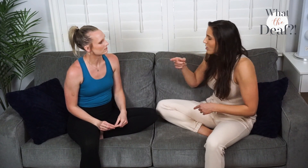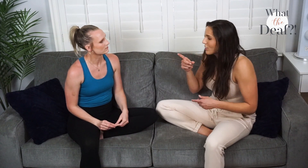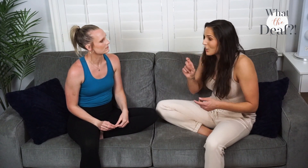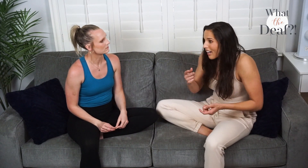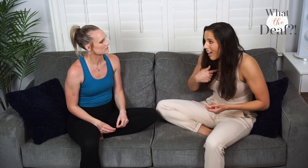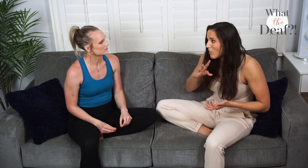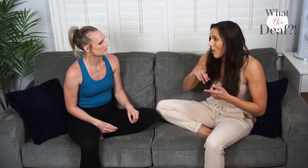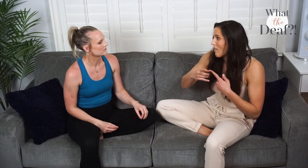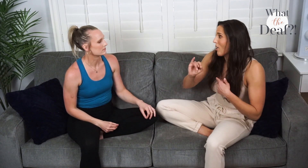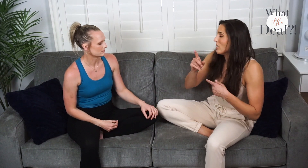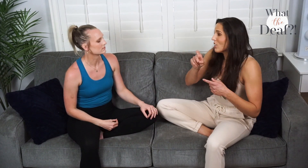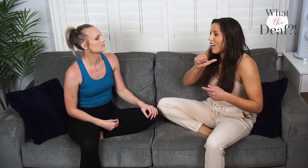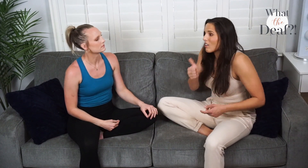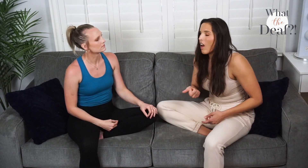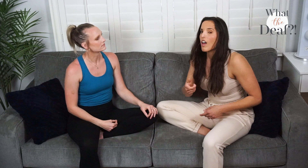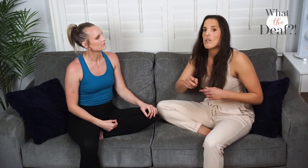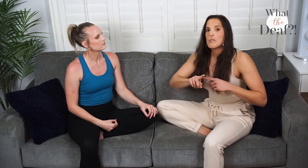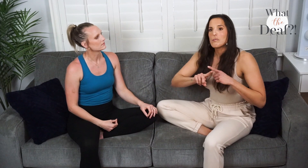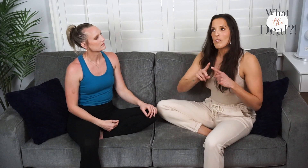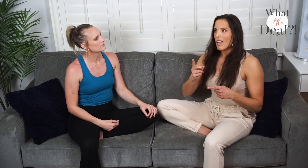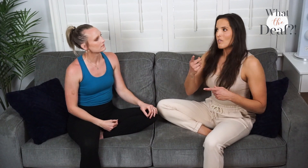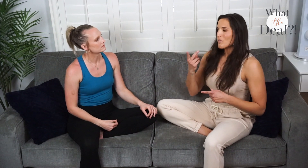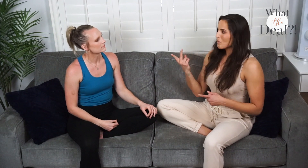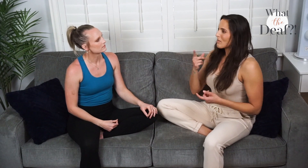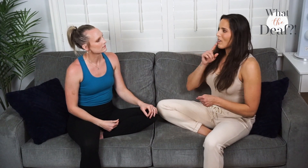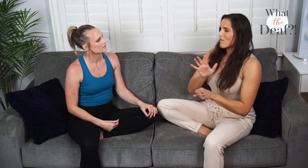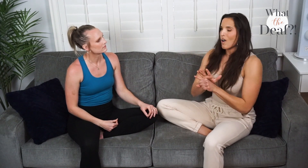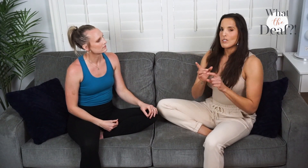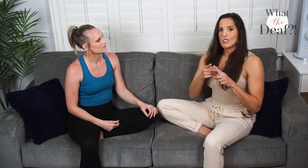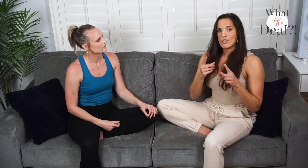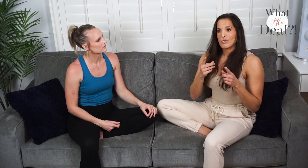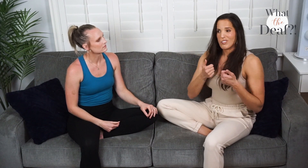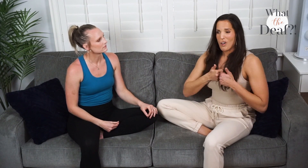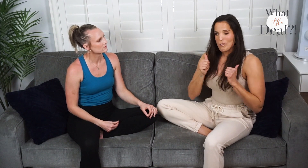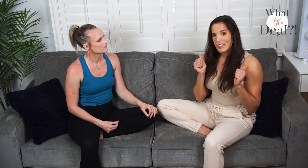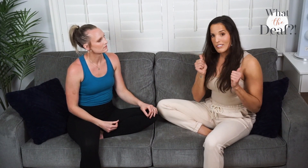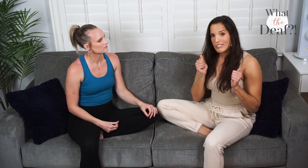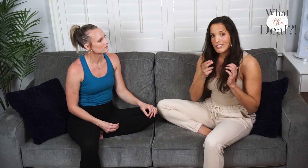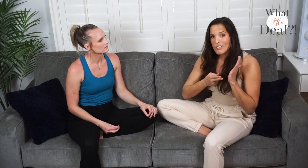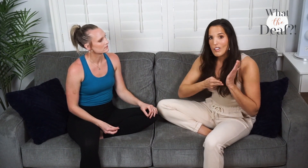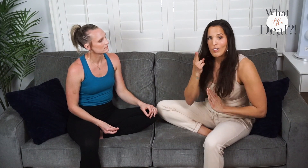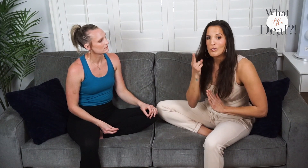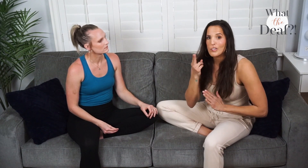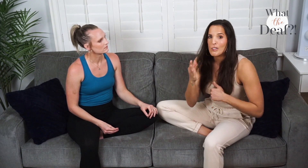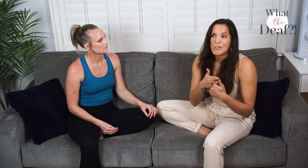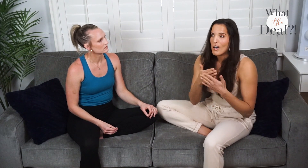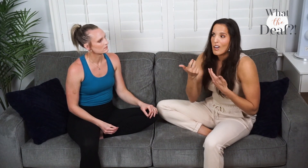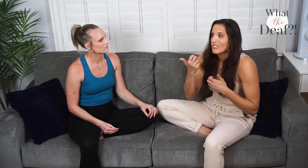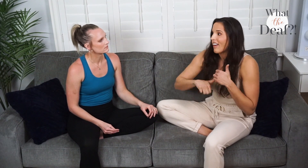and I even talked to you about it like, “Should I talk about this? Should I not?” But we made a promise to you all to be open and honest,